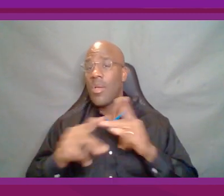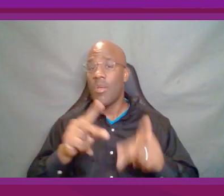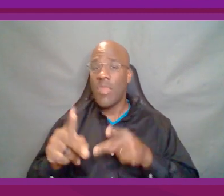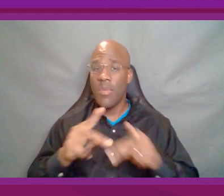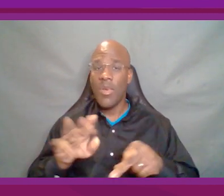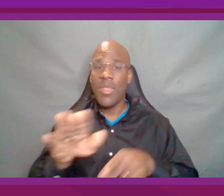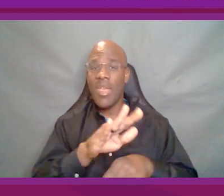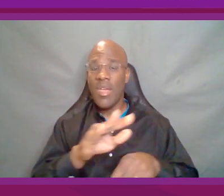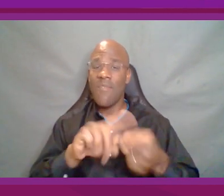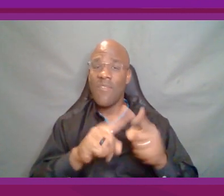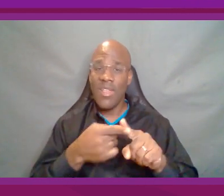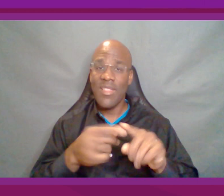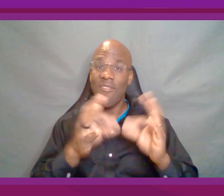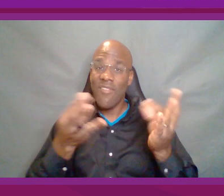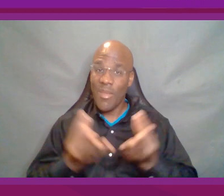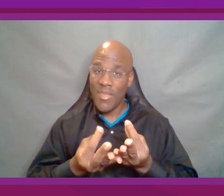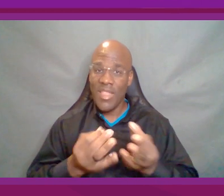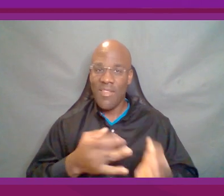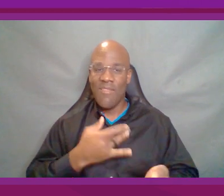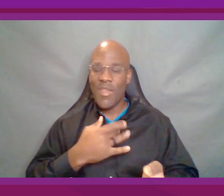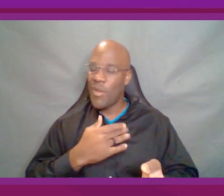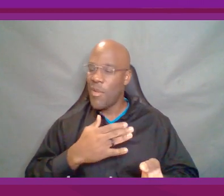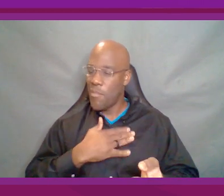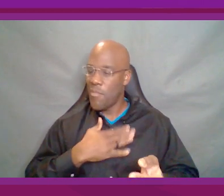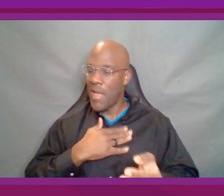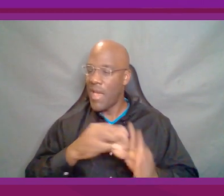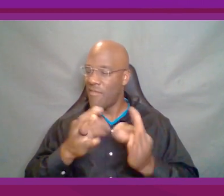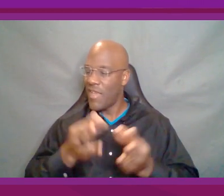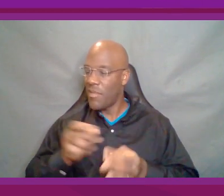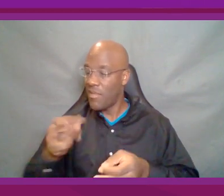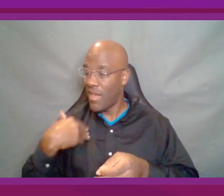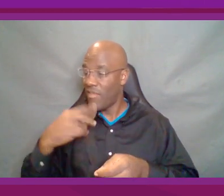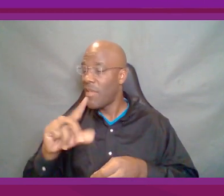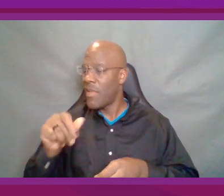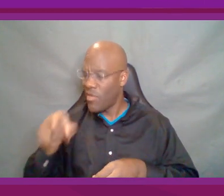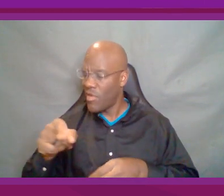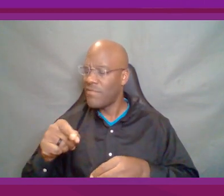included and important. And another thought is those who acquire a disability on the job,